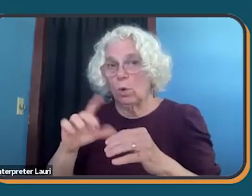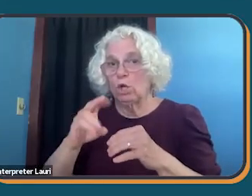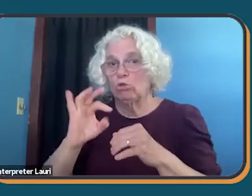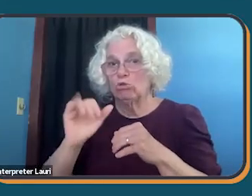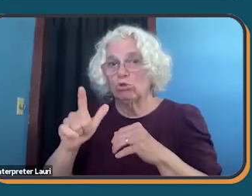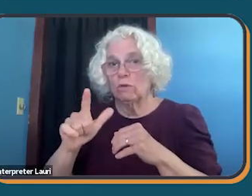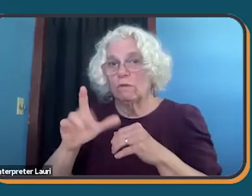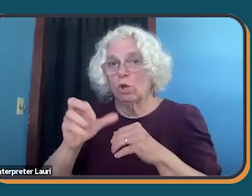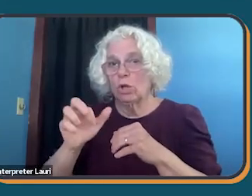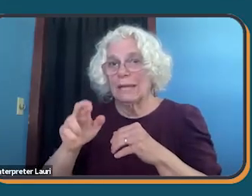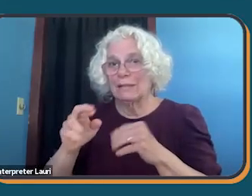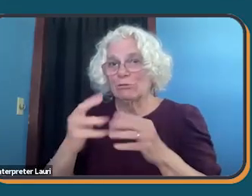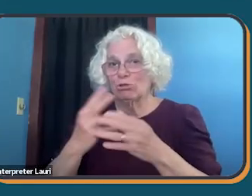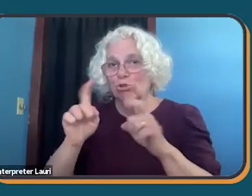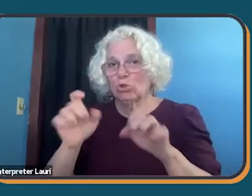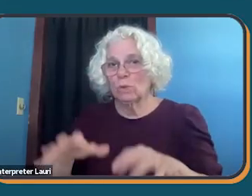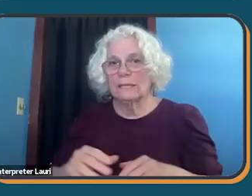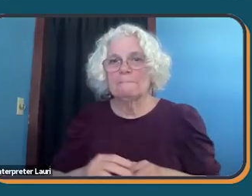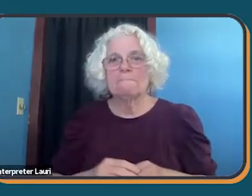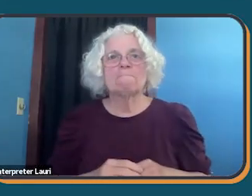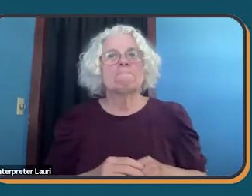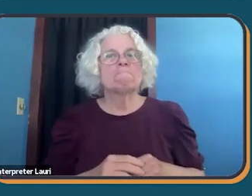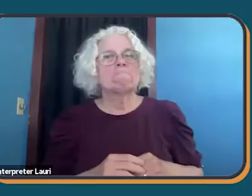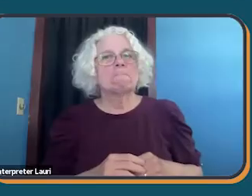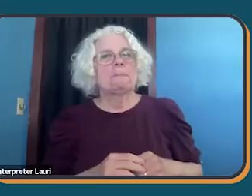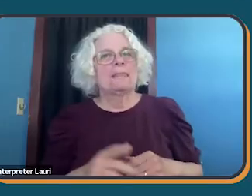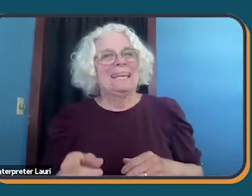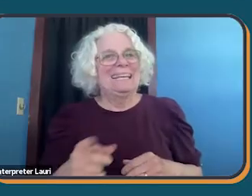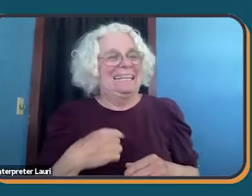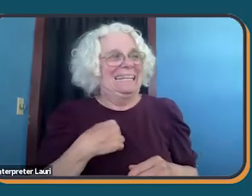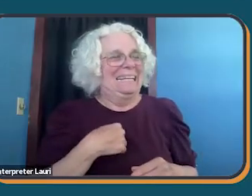for someone like Latisha? Dr. Tisha Titus: So first, I just want to say that I'm a bit